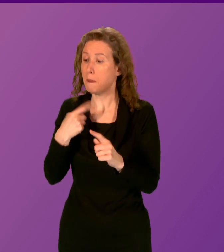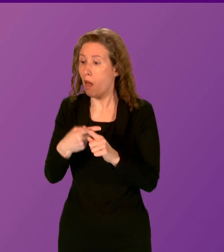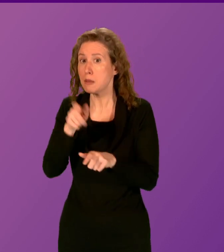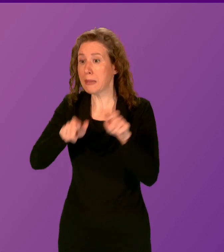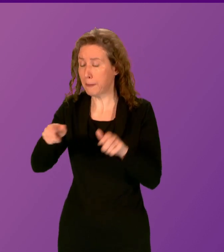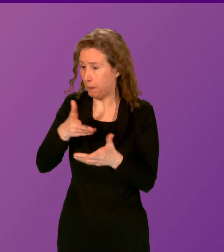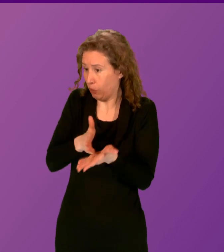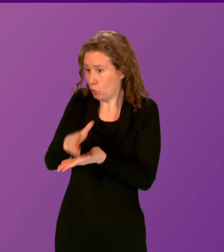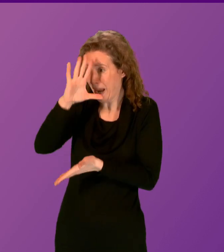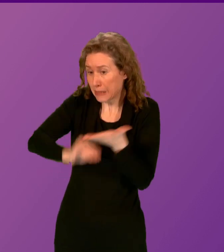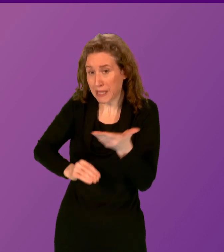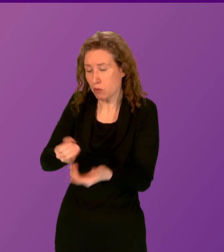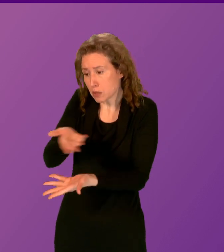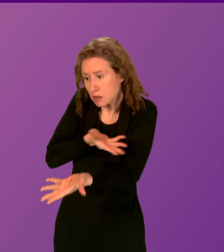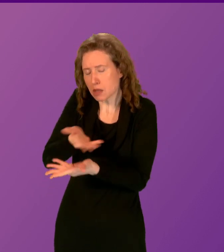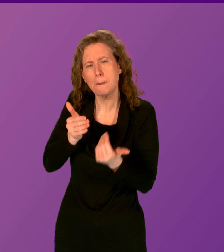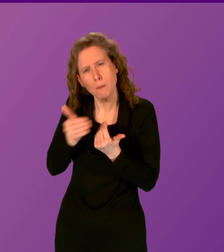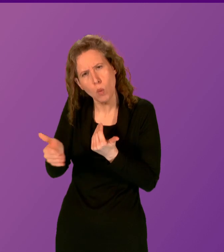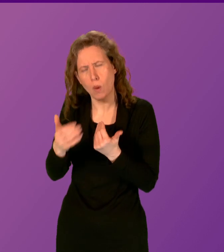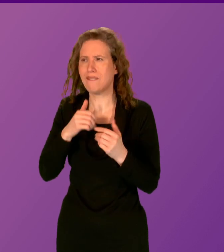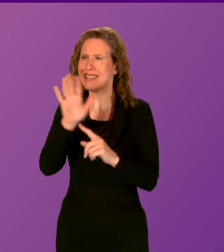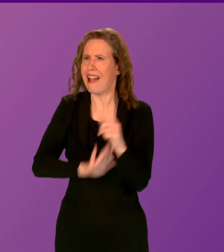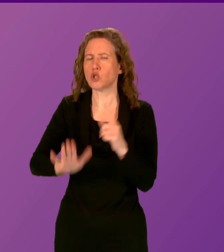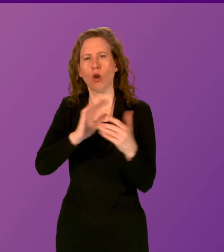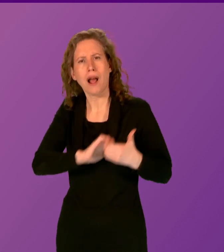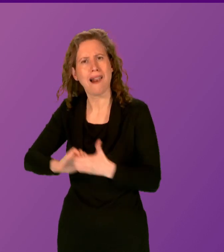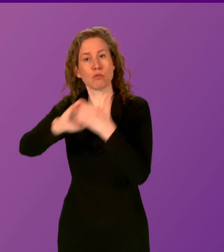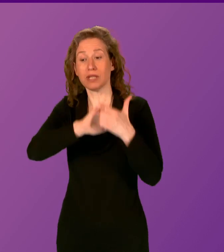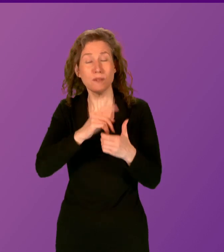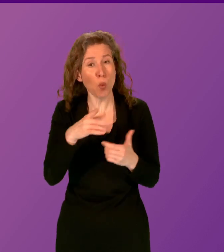If there are particular interventions that Anas Sarwar and others want us to explore